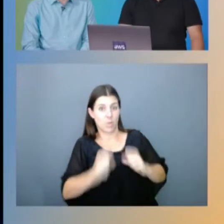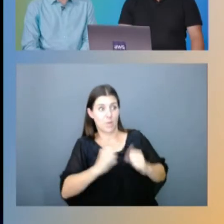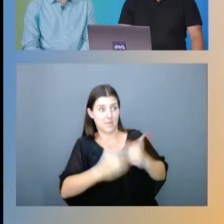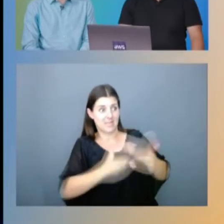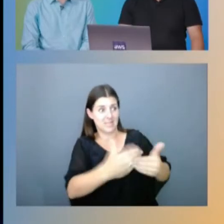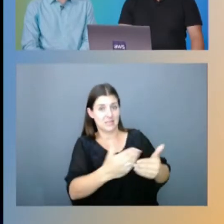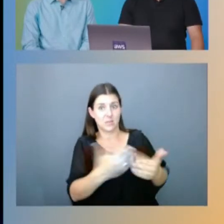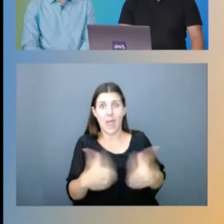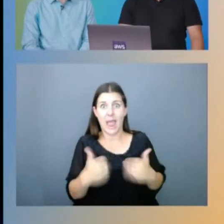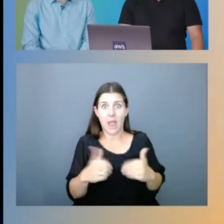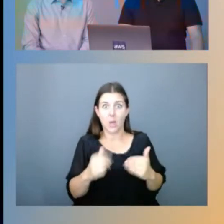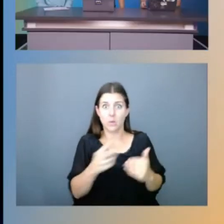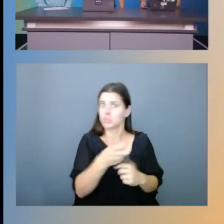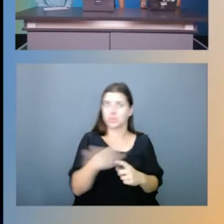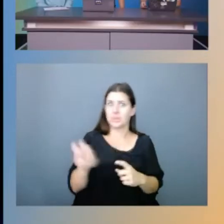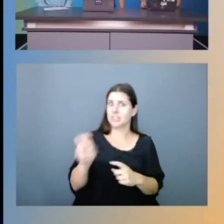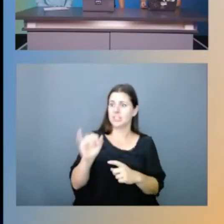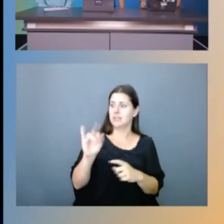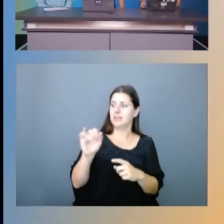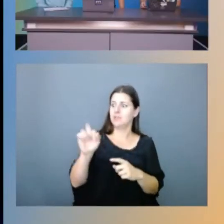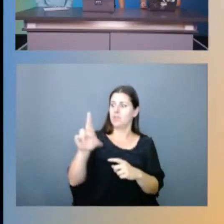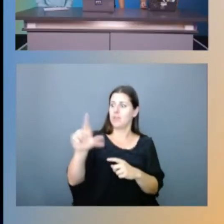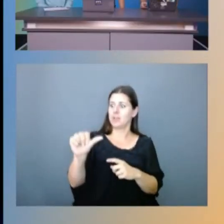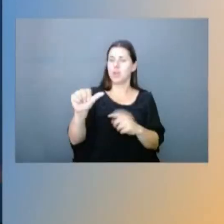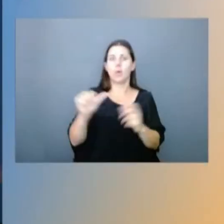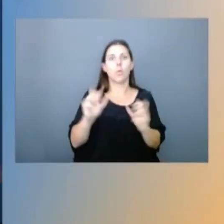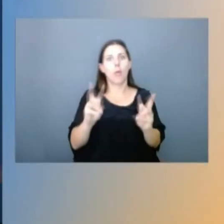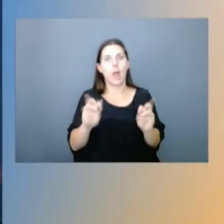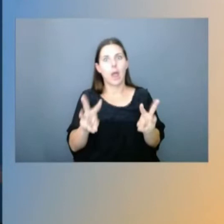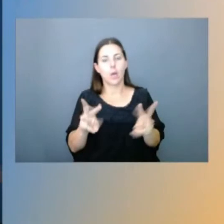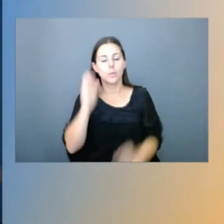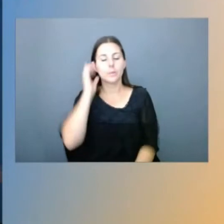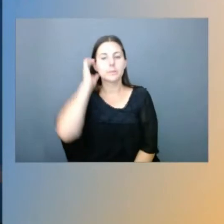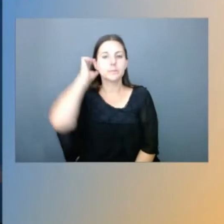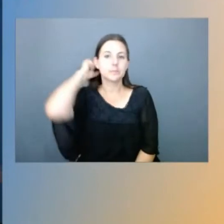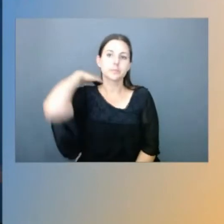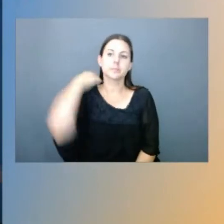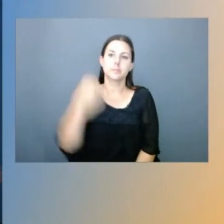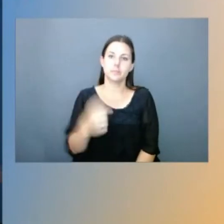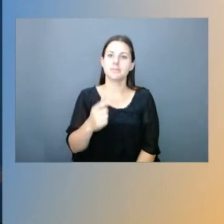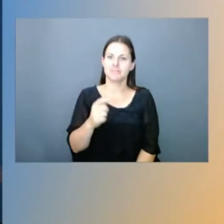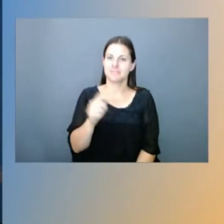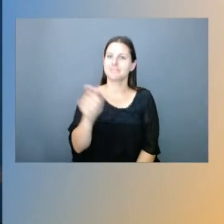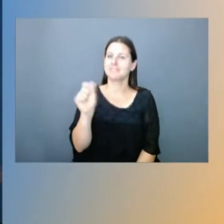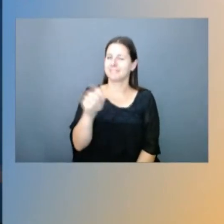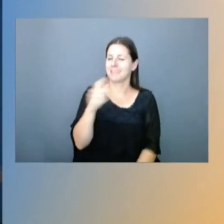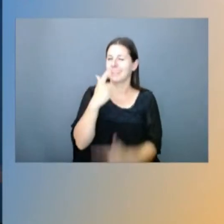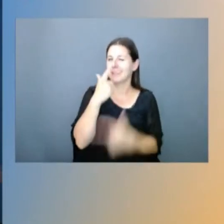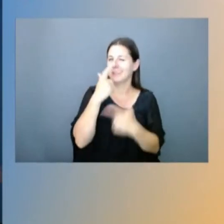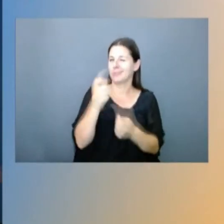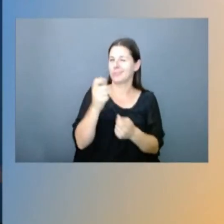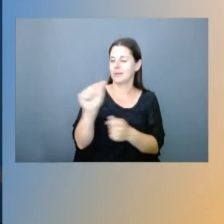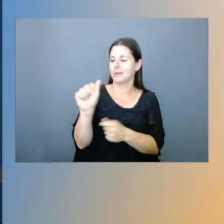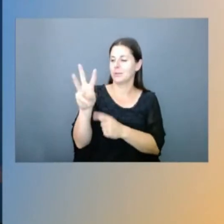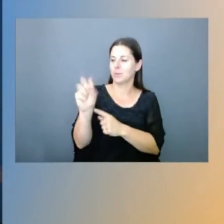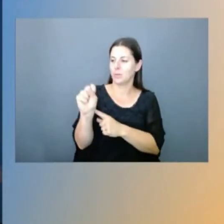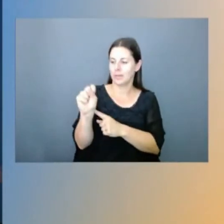All right, okay, that's pretty cool. And then Abios is an interesting case. They're a data as a service eSports company,